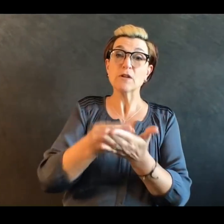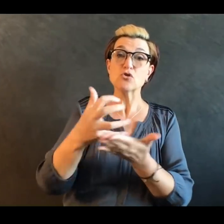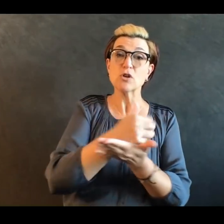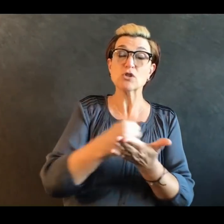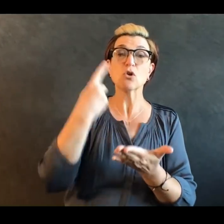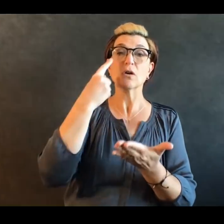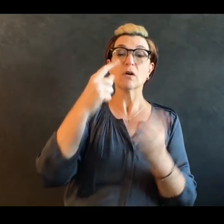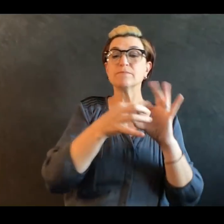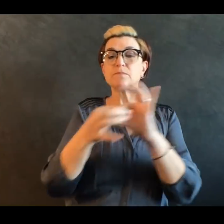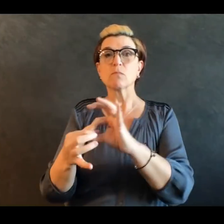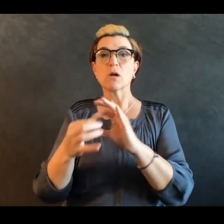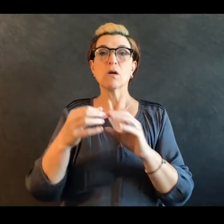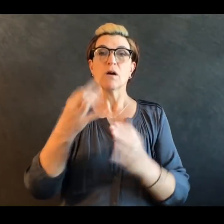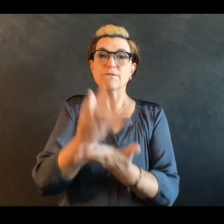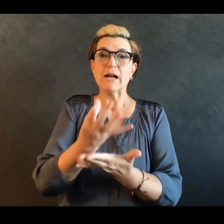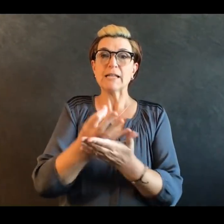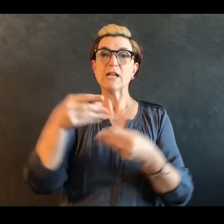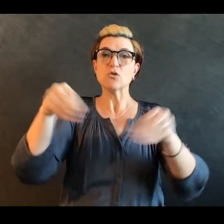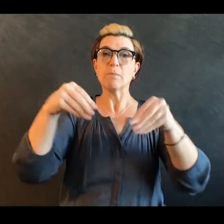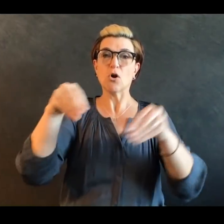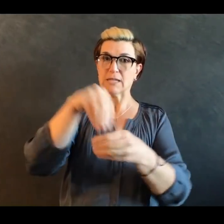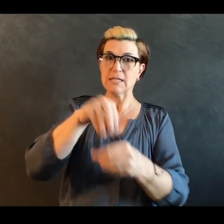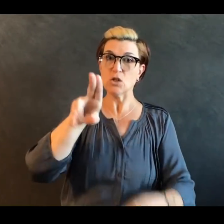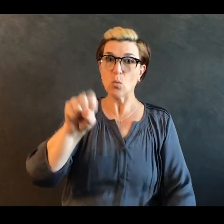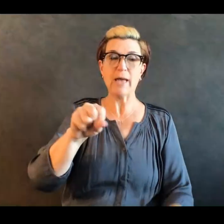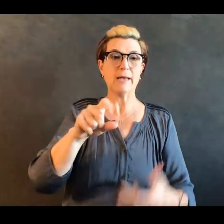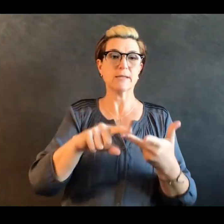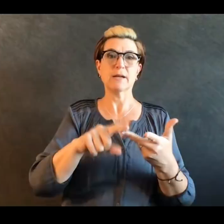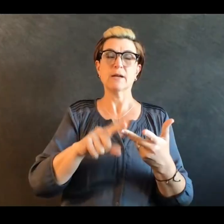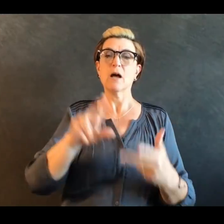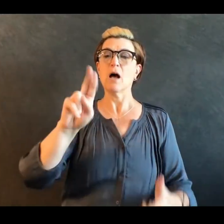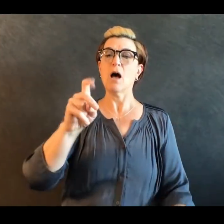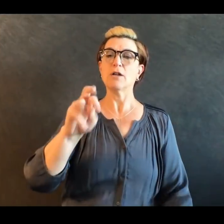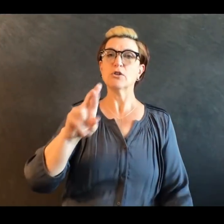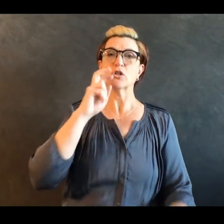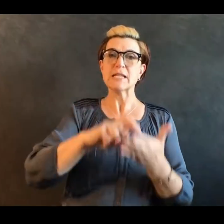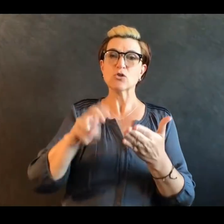United States and the Under Secretary of Agriculture responsible for